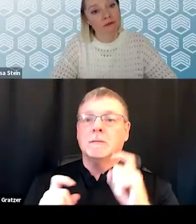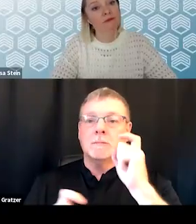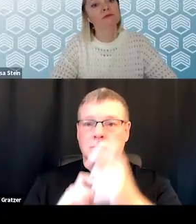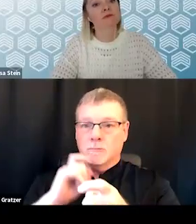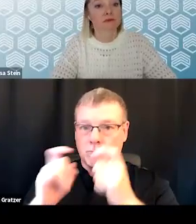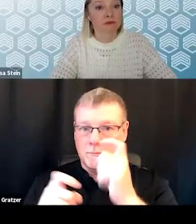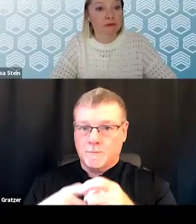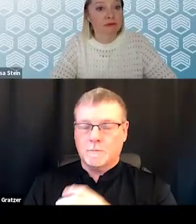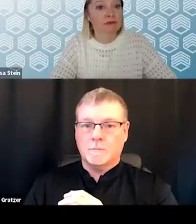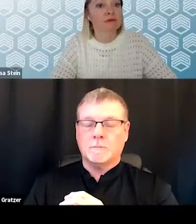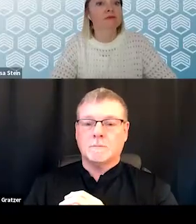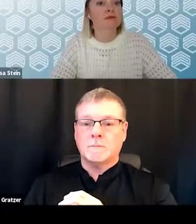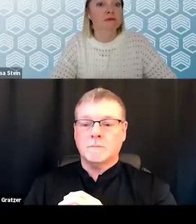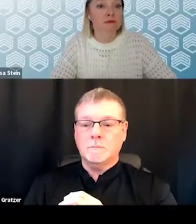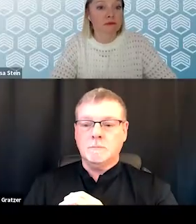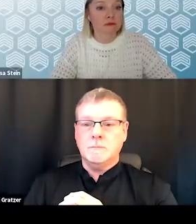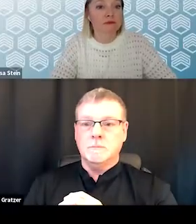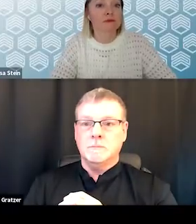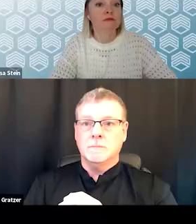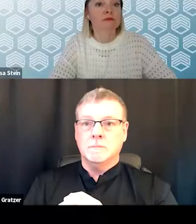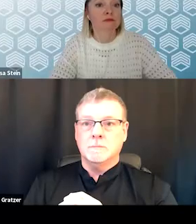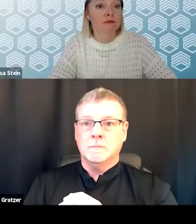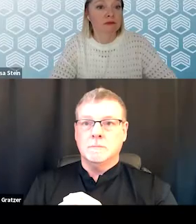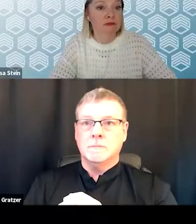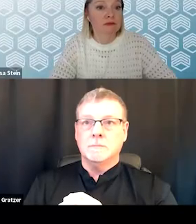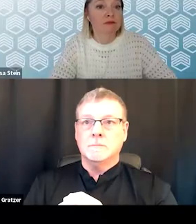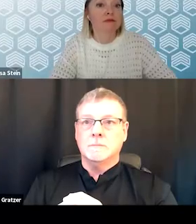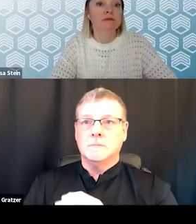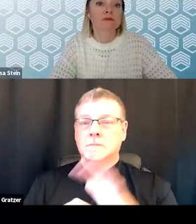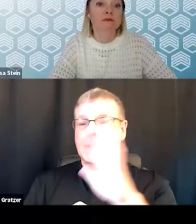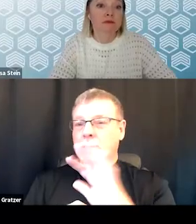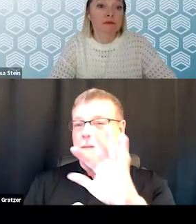And also about maybe 60% of it, I would say,